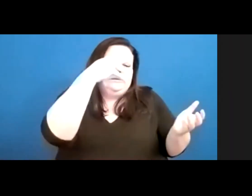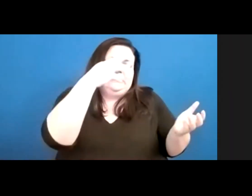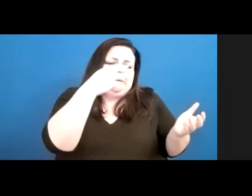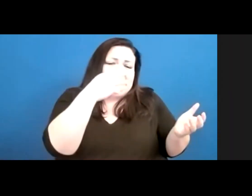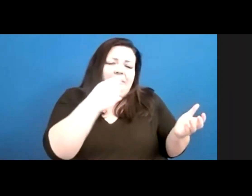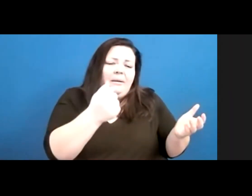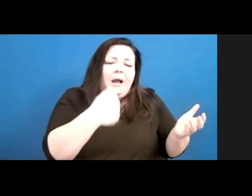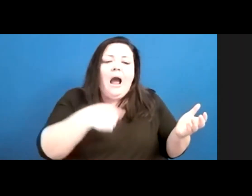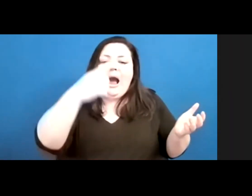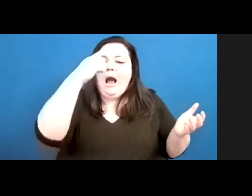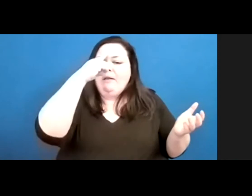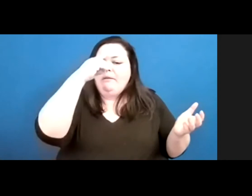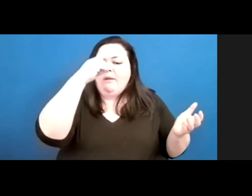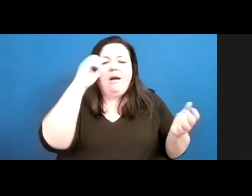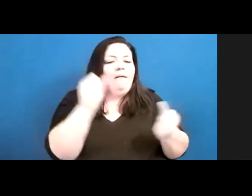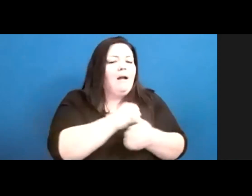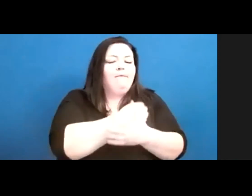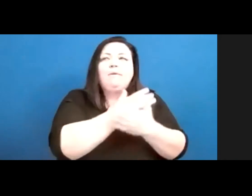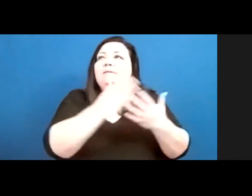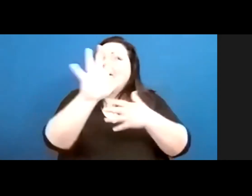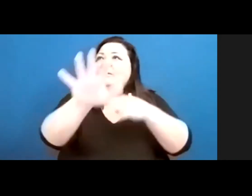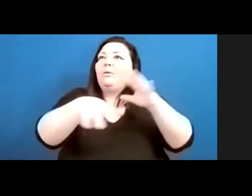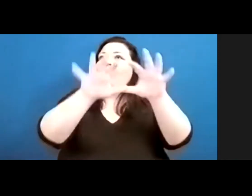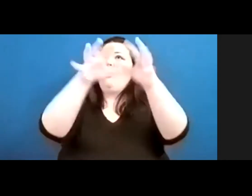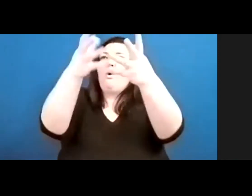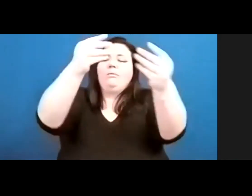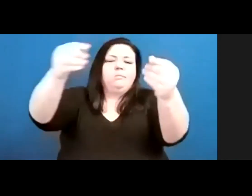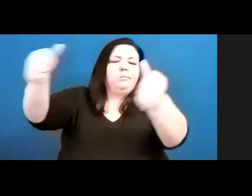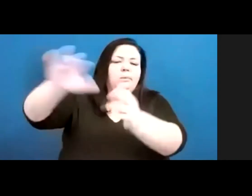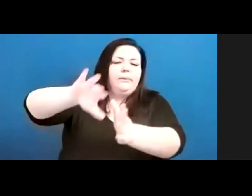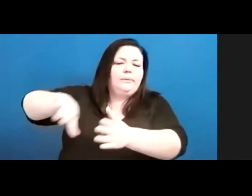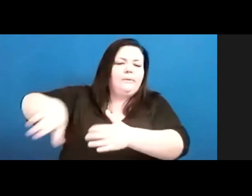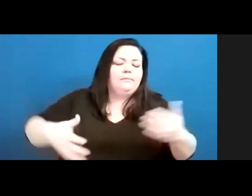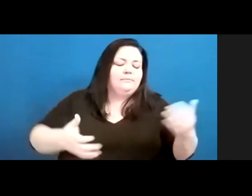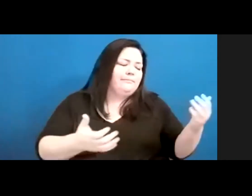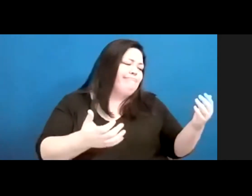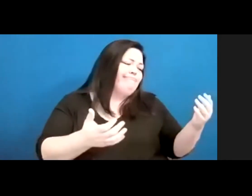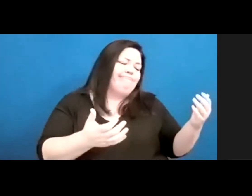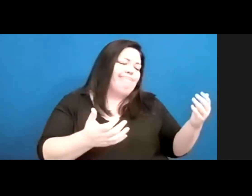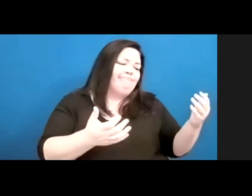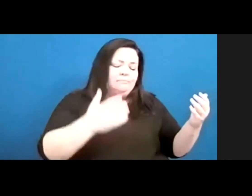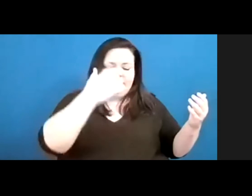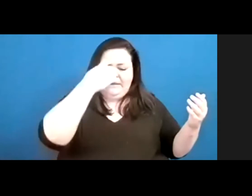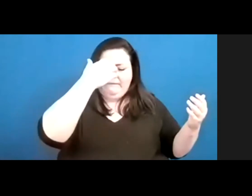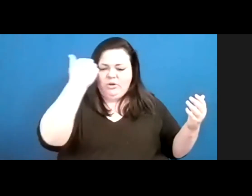the whole catastrophic world could fall away./ I forget how disaster works, how it can turn/